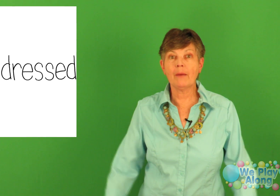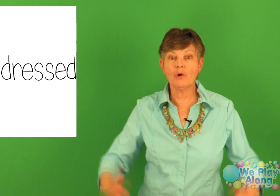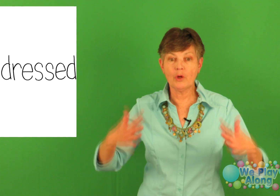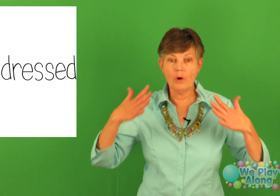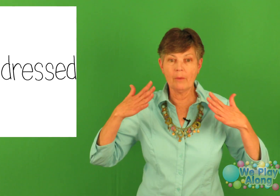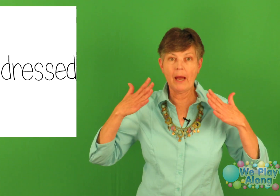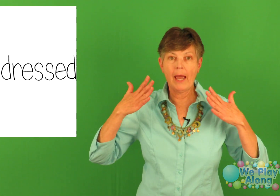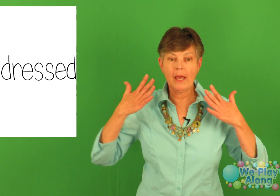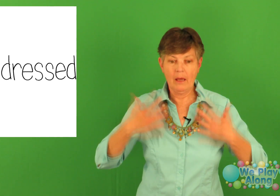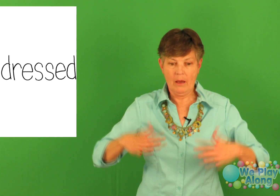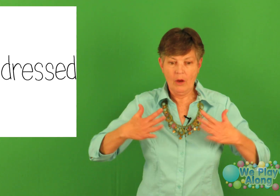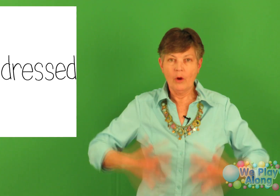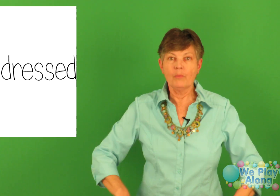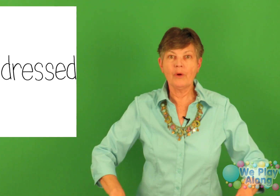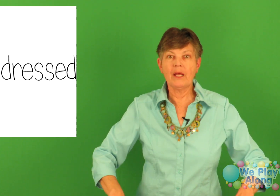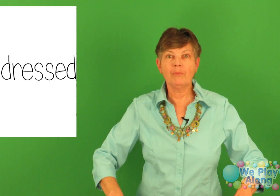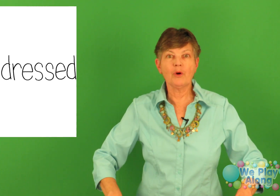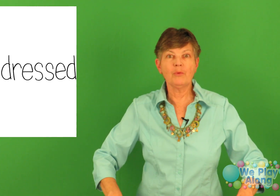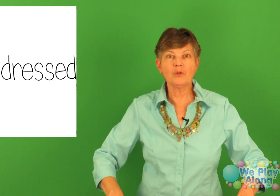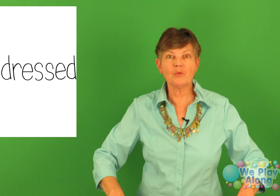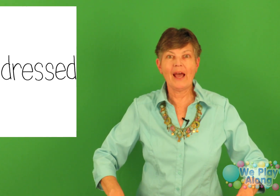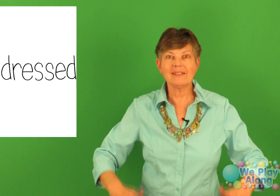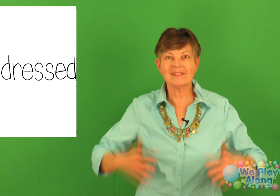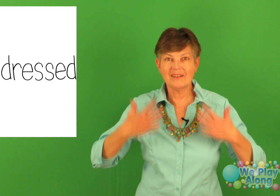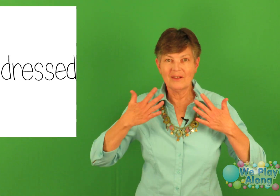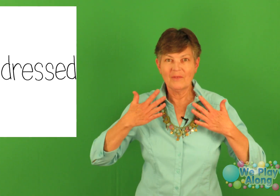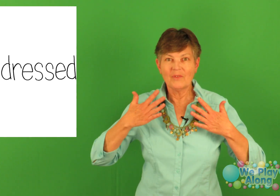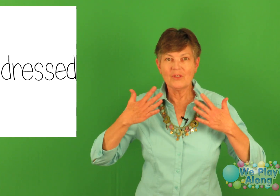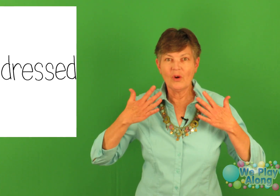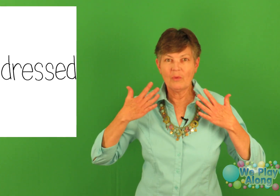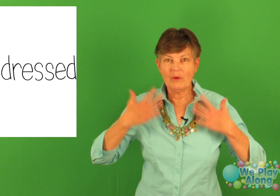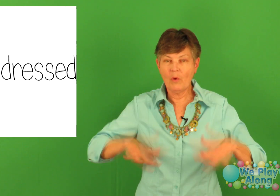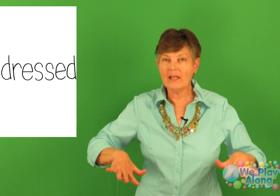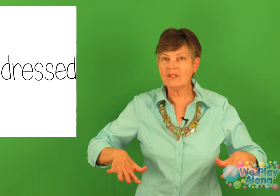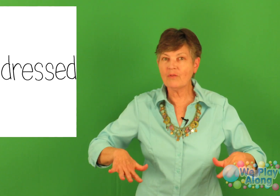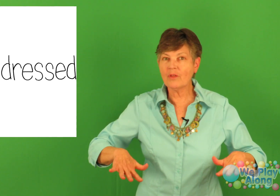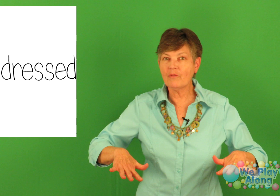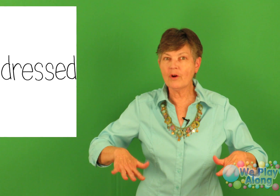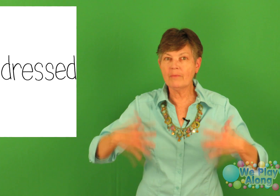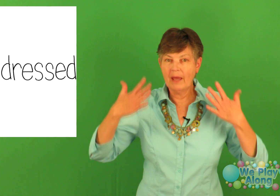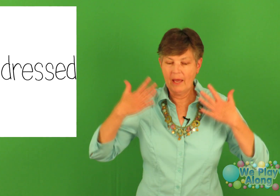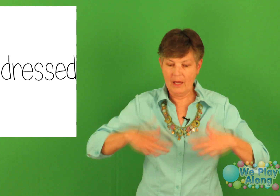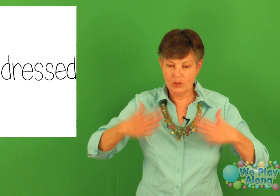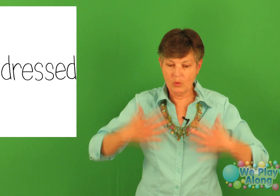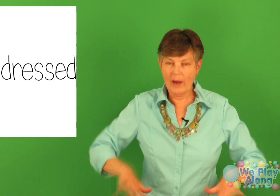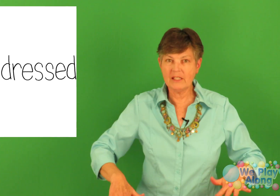I'm going to wear my pretty purple dress so would be once for the verb and twice